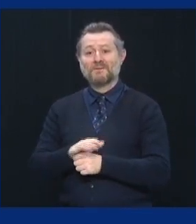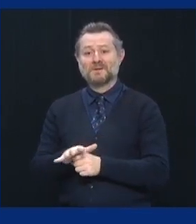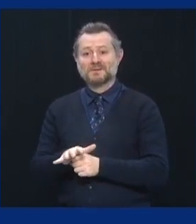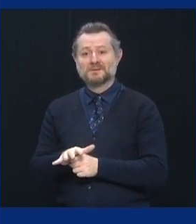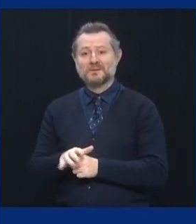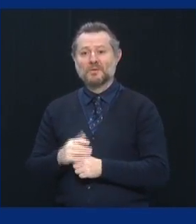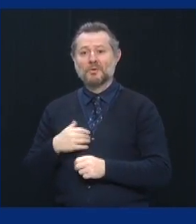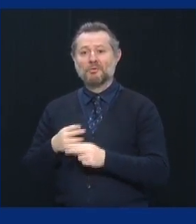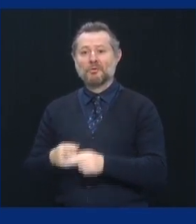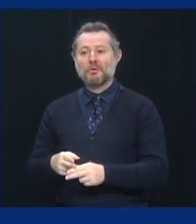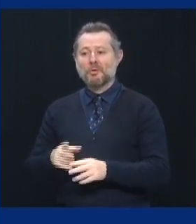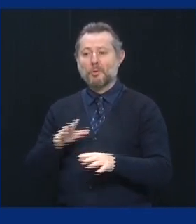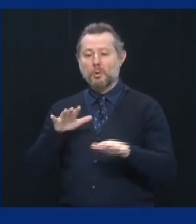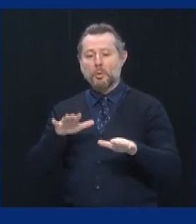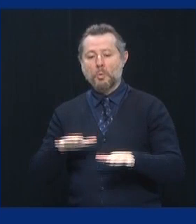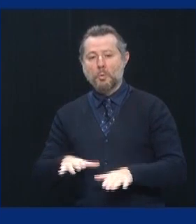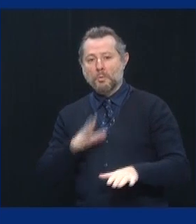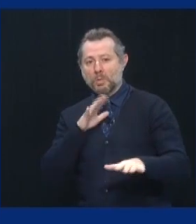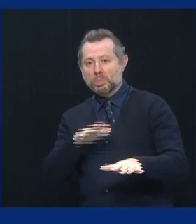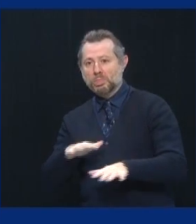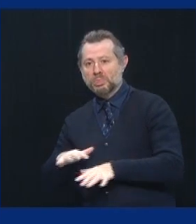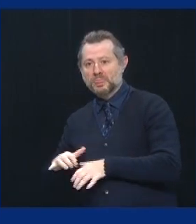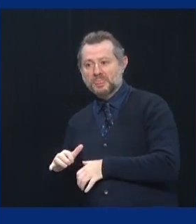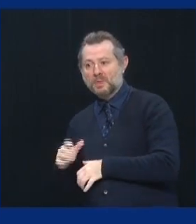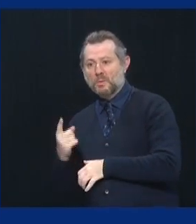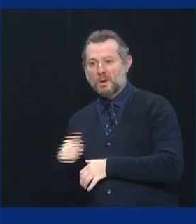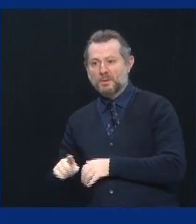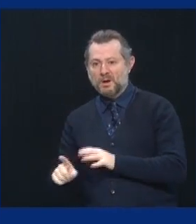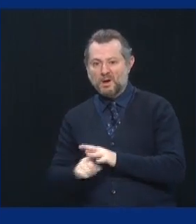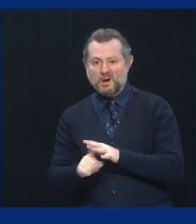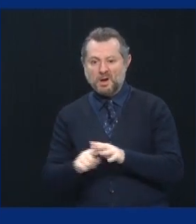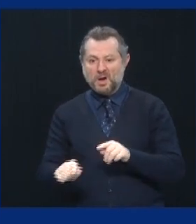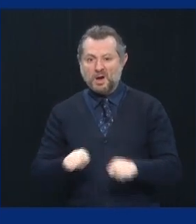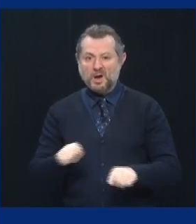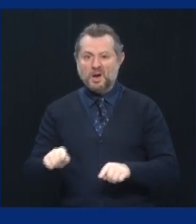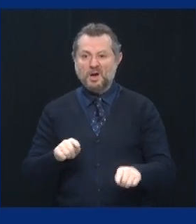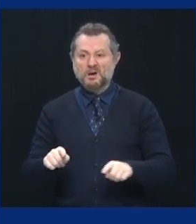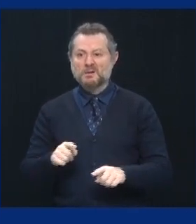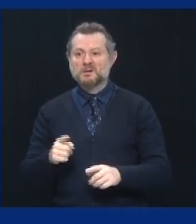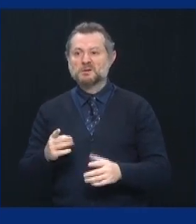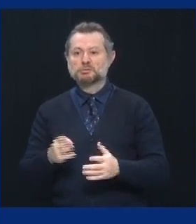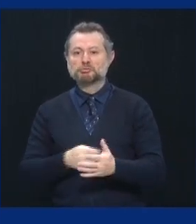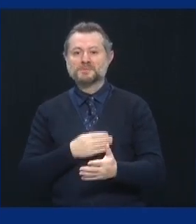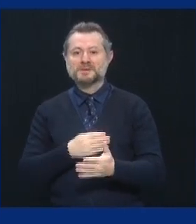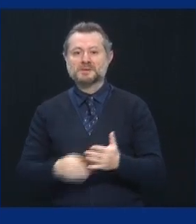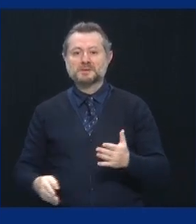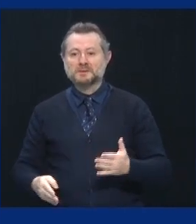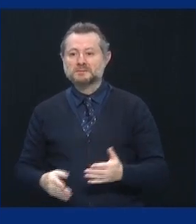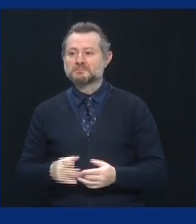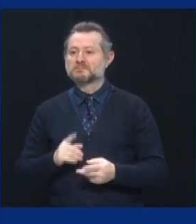UGLINESS ON THE BOTTOM. AND ALL THE UGLINESS ON THE BOTTOM. YOU KNOW WHAT'S ON THE BOTTOM?